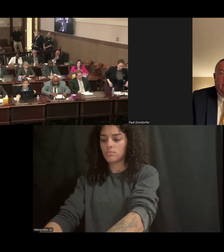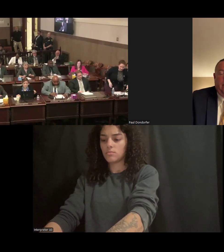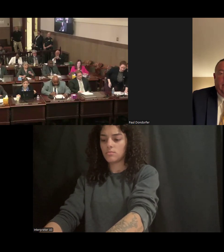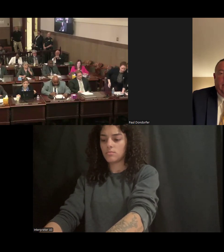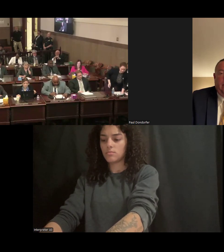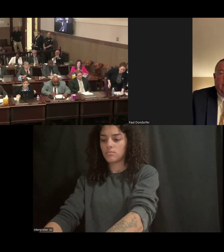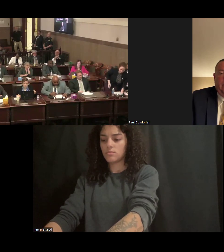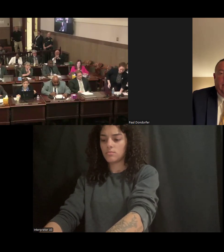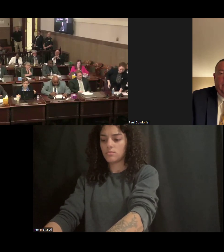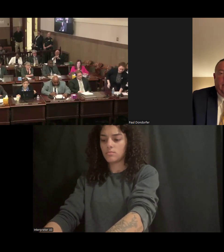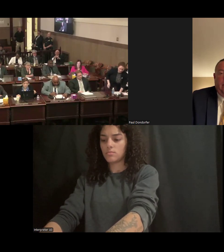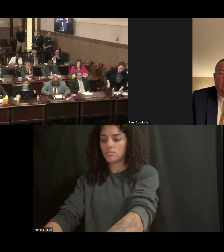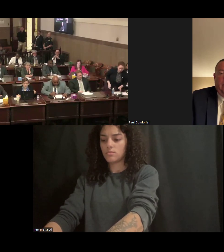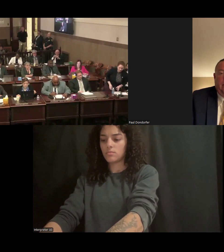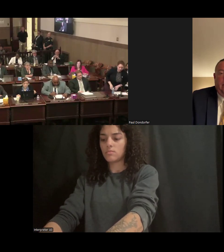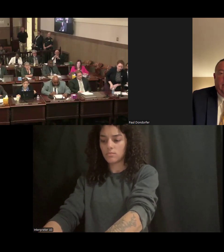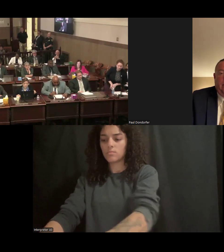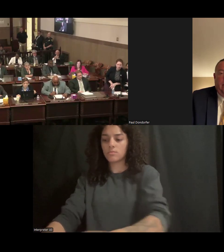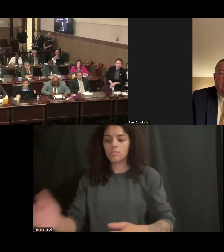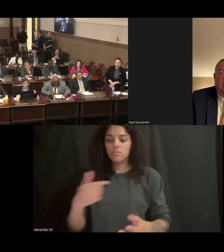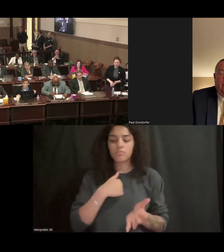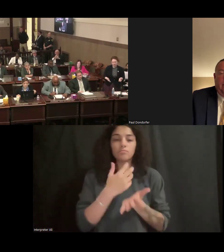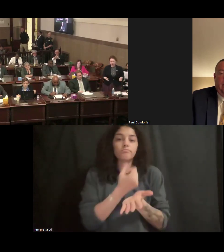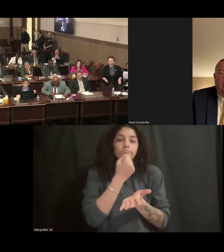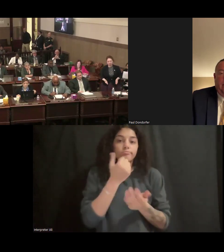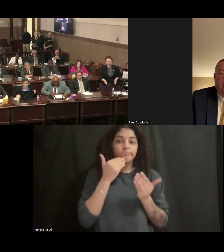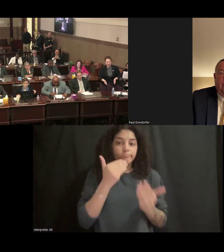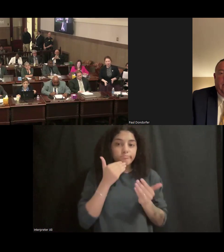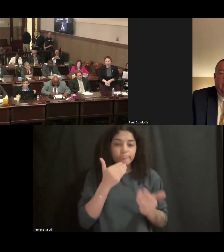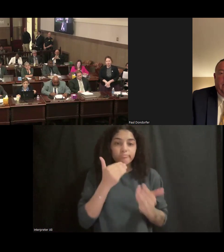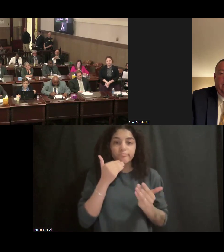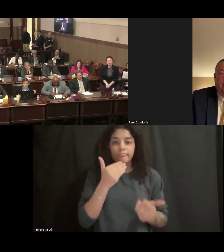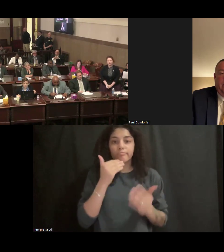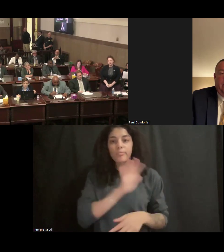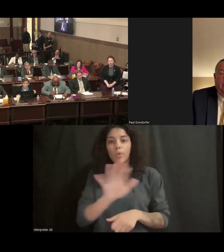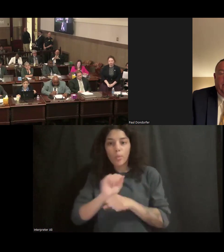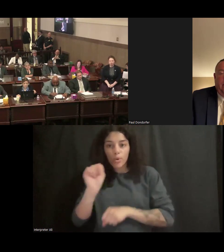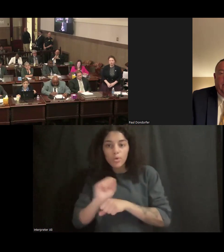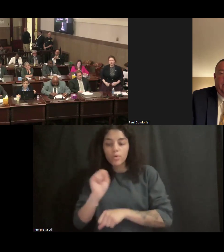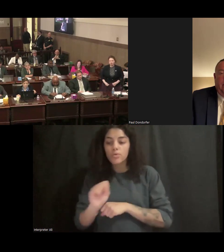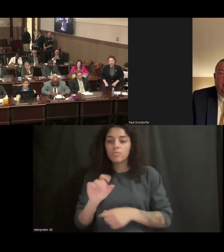Uh I just want to say I appreciate uh the due diligence put in uh to this appointment by